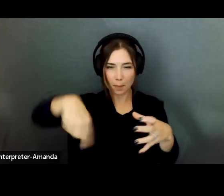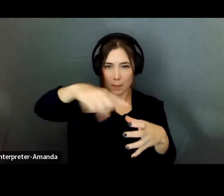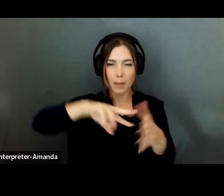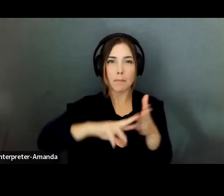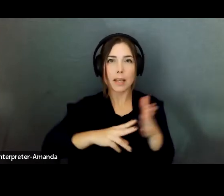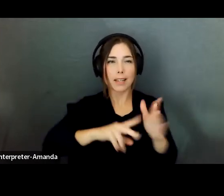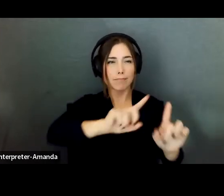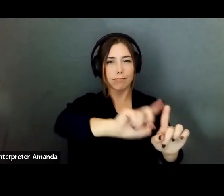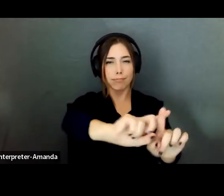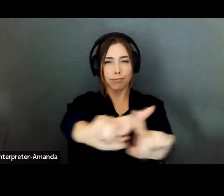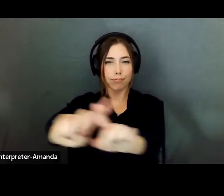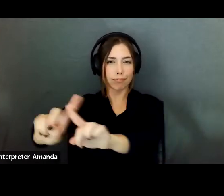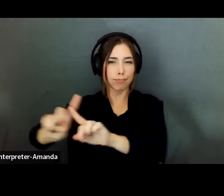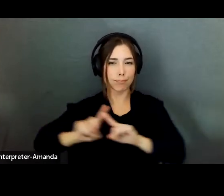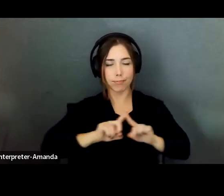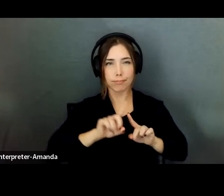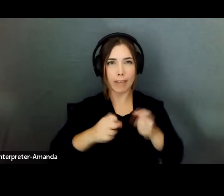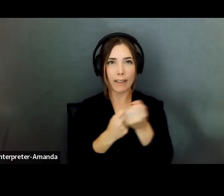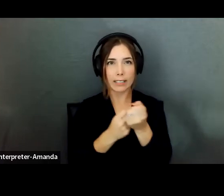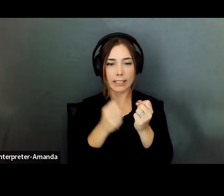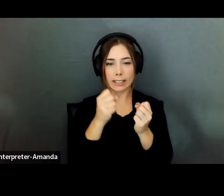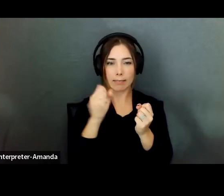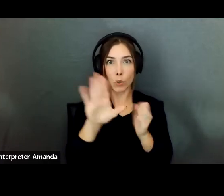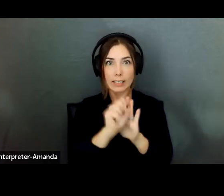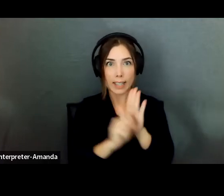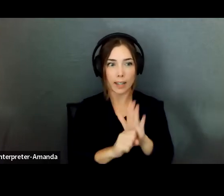advocacy in your state like protection advocacy system.